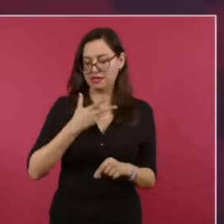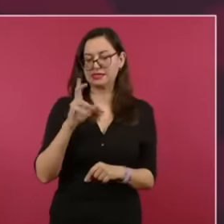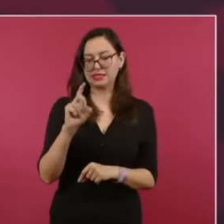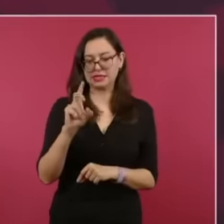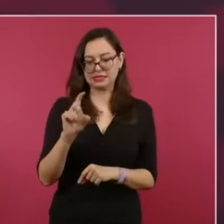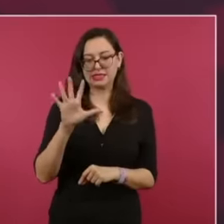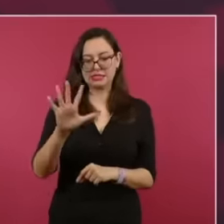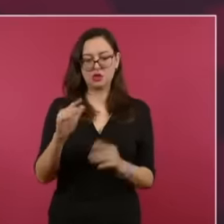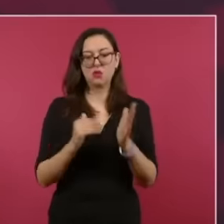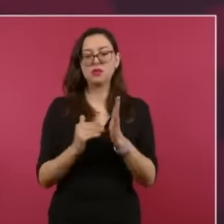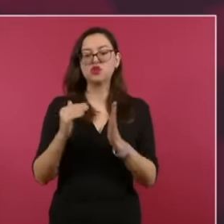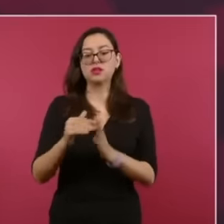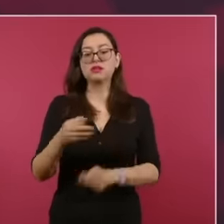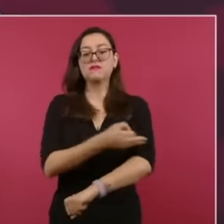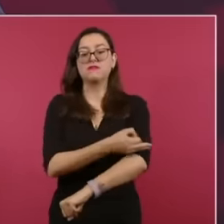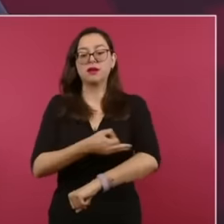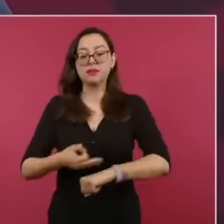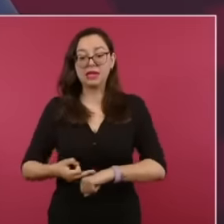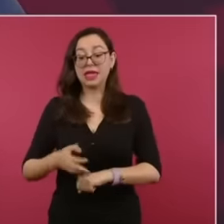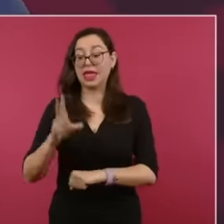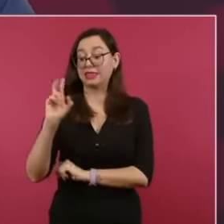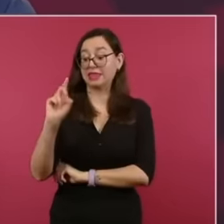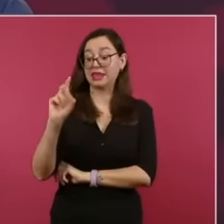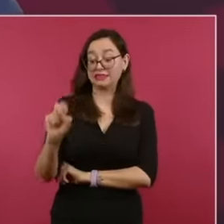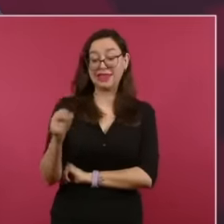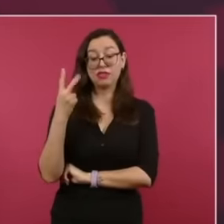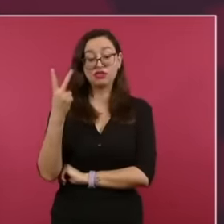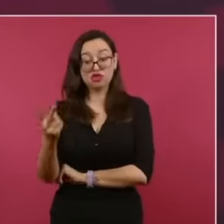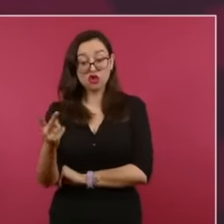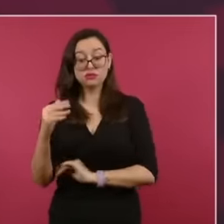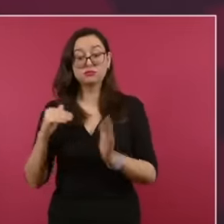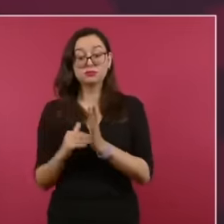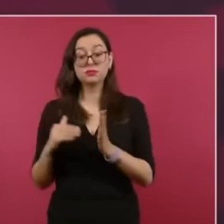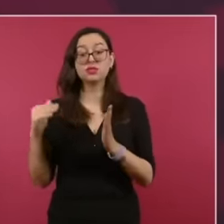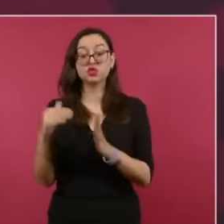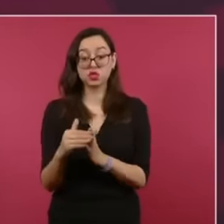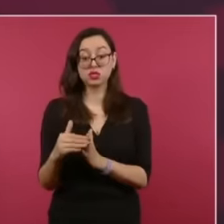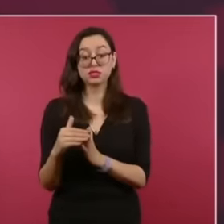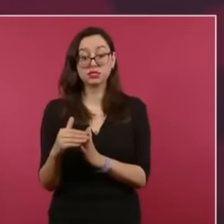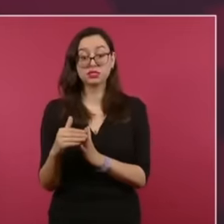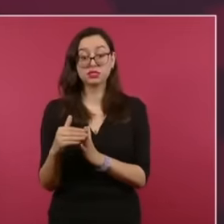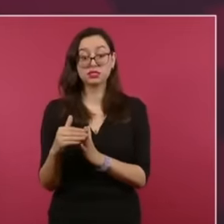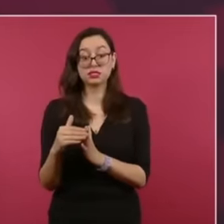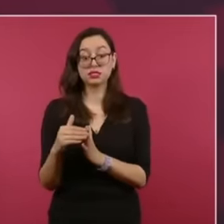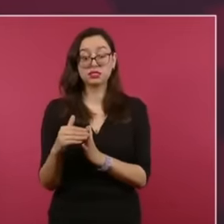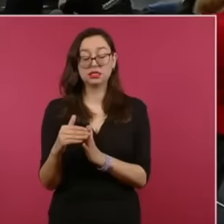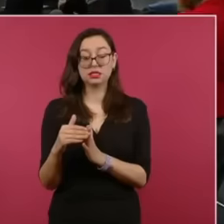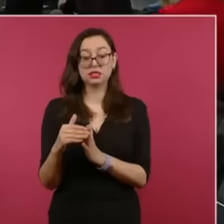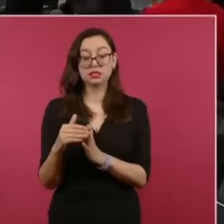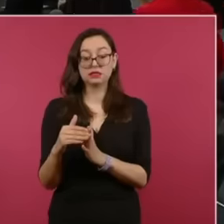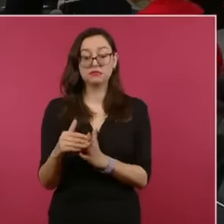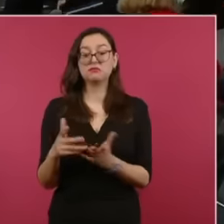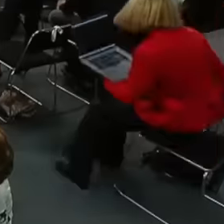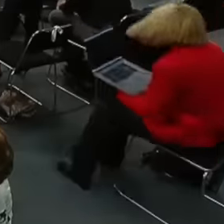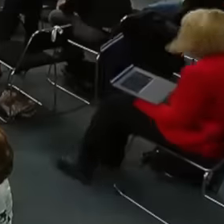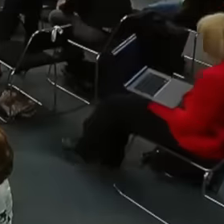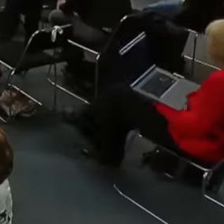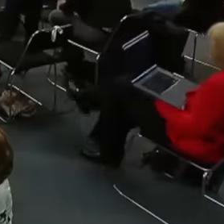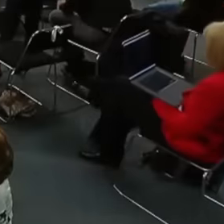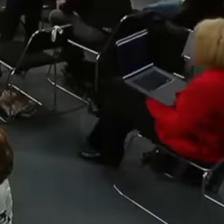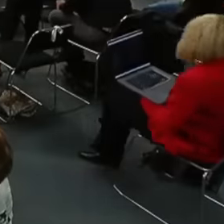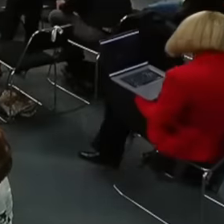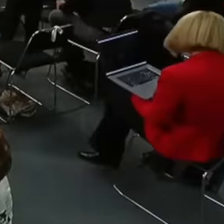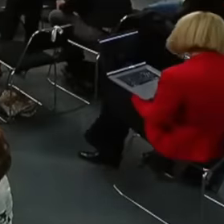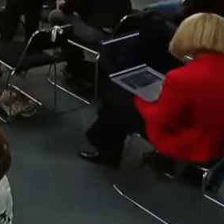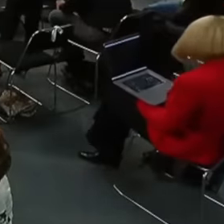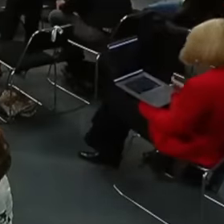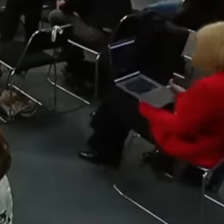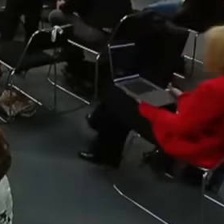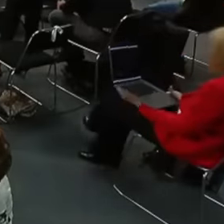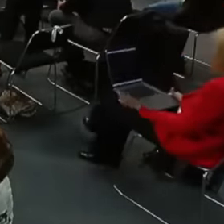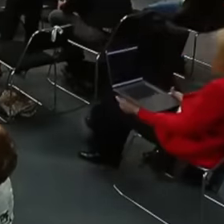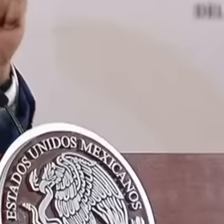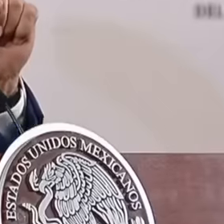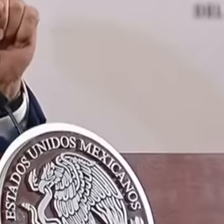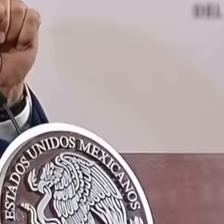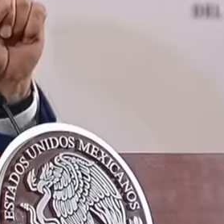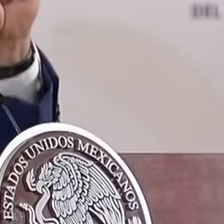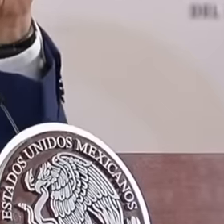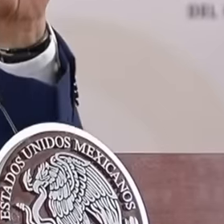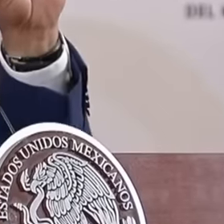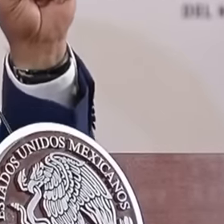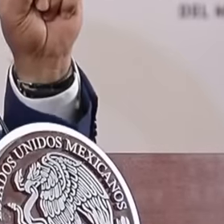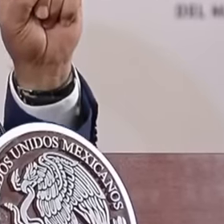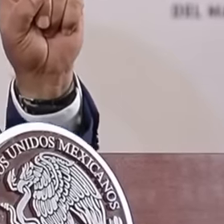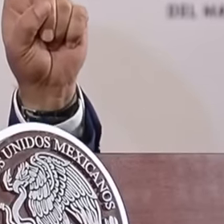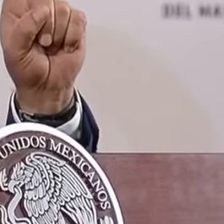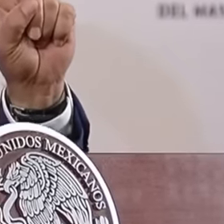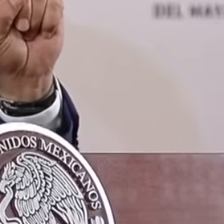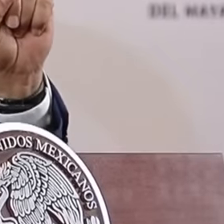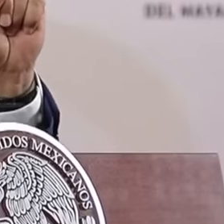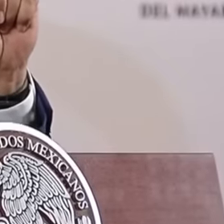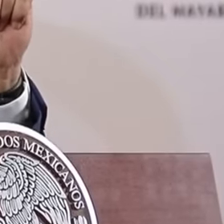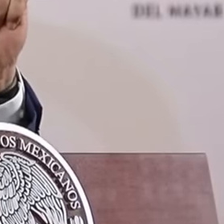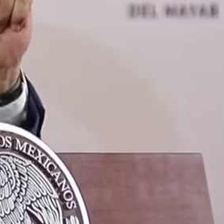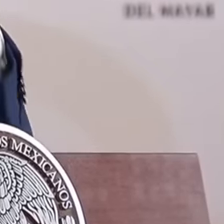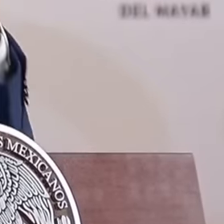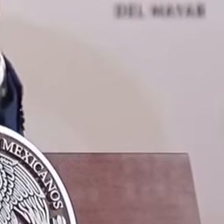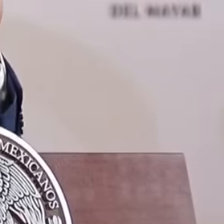families 32 million of the 35 receive directly at least support, a